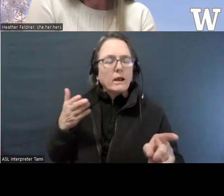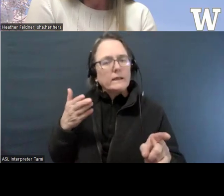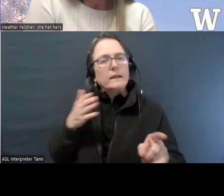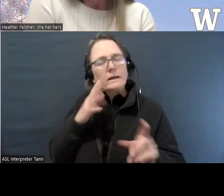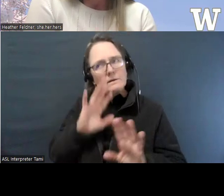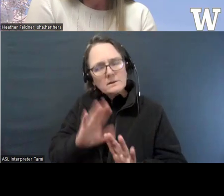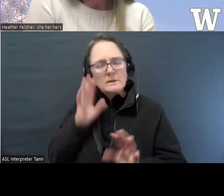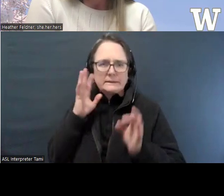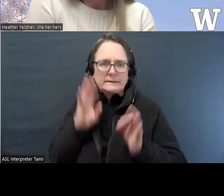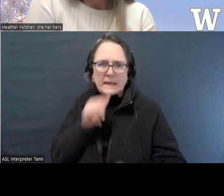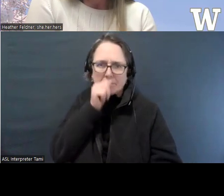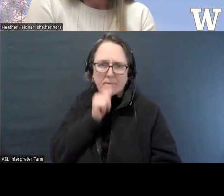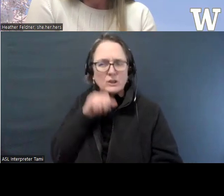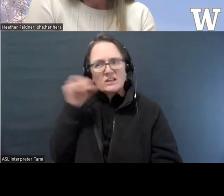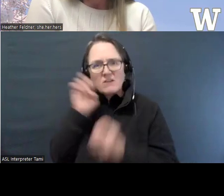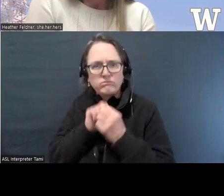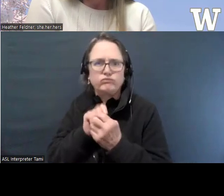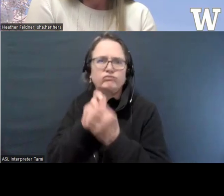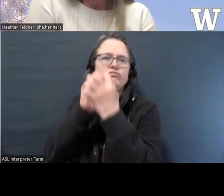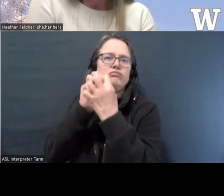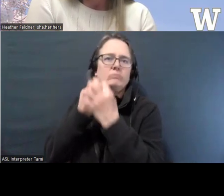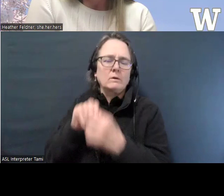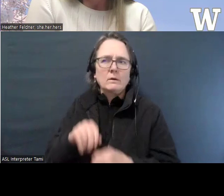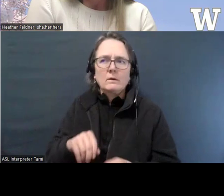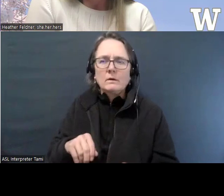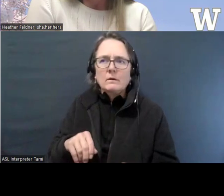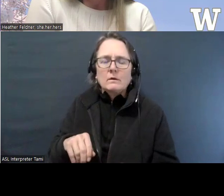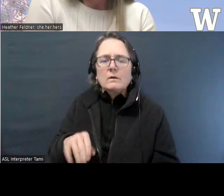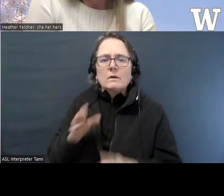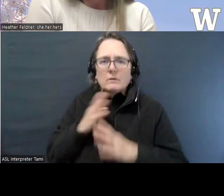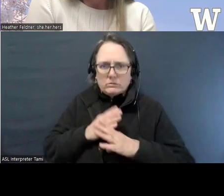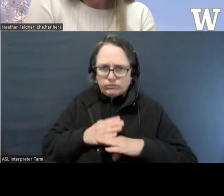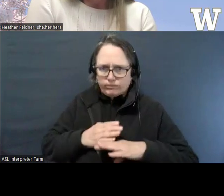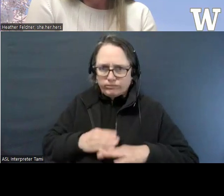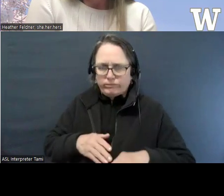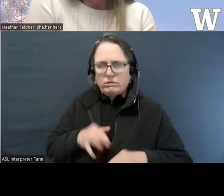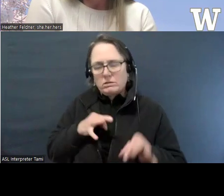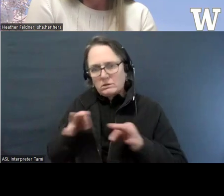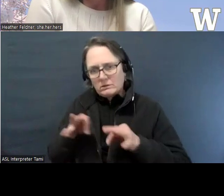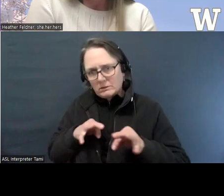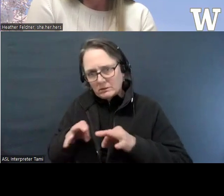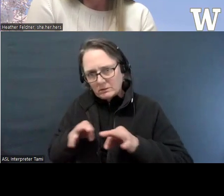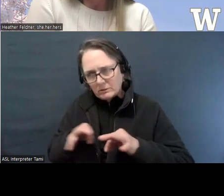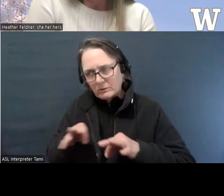And when he saw, he finally met me... Before meeting me, he already met the nurse